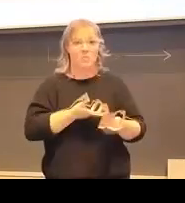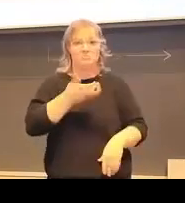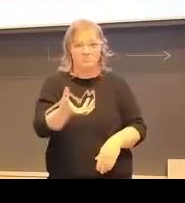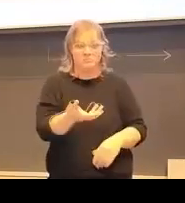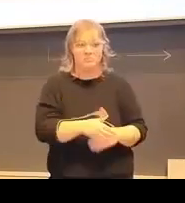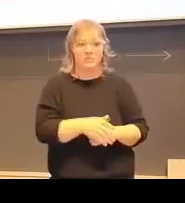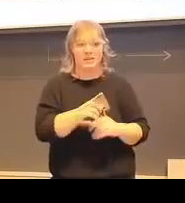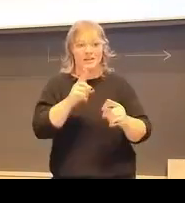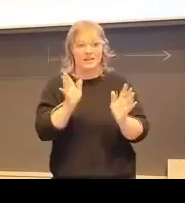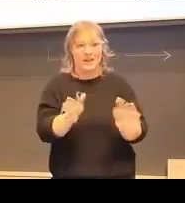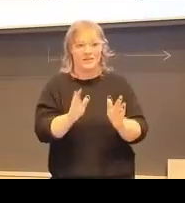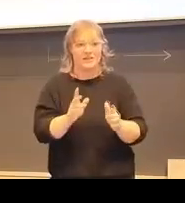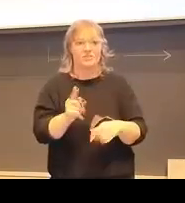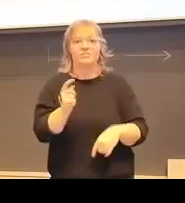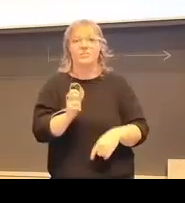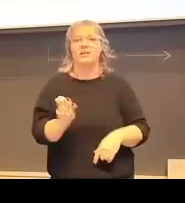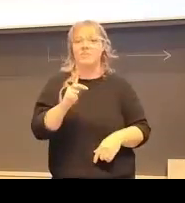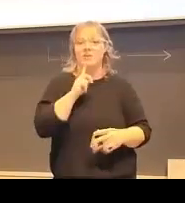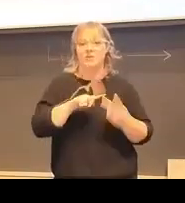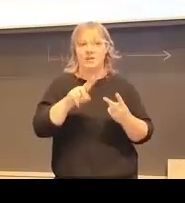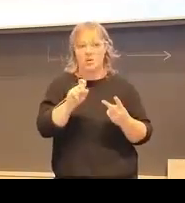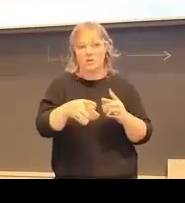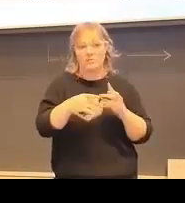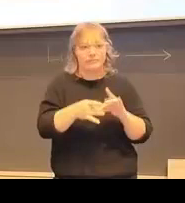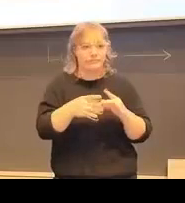us back to the second question I posed earlier regarding the role of Wellness in relation to